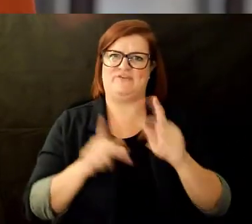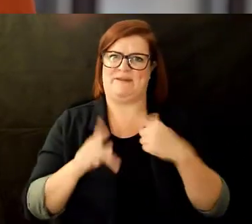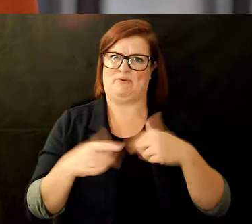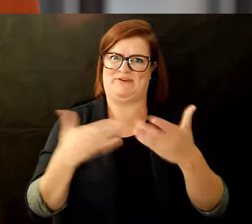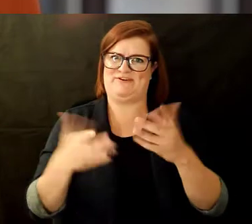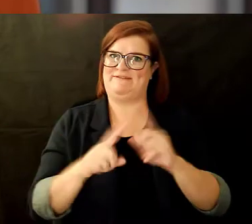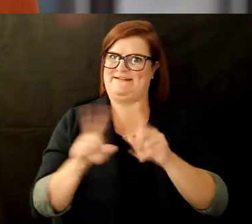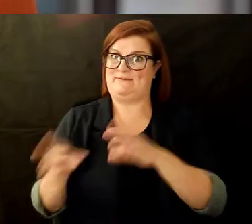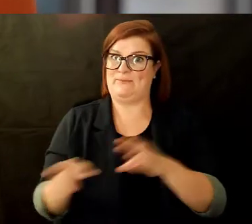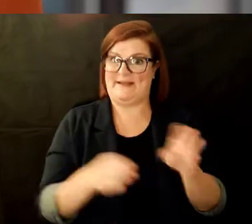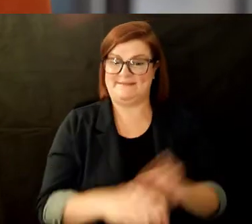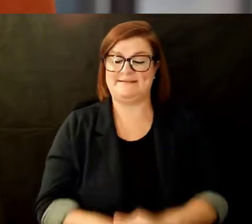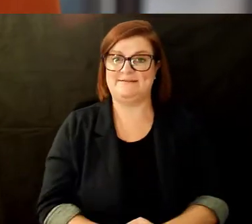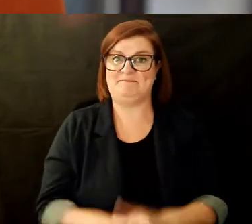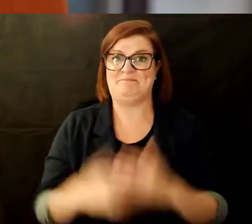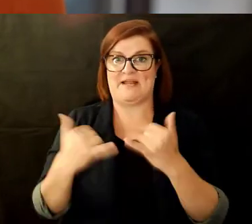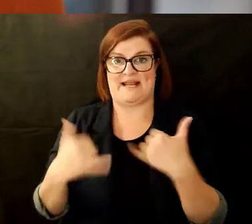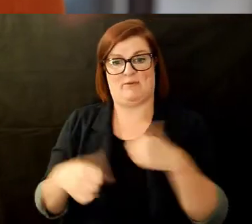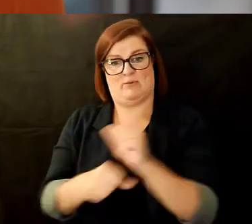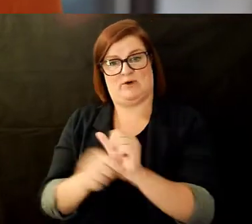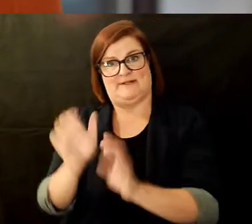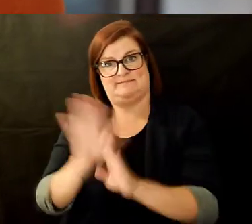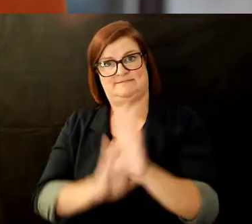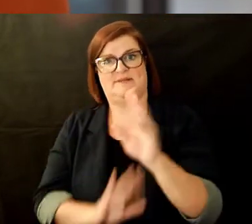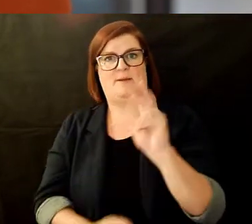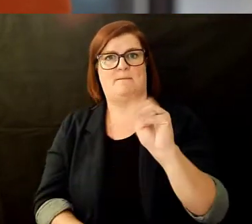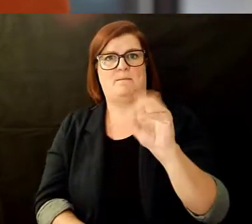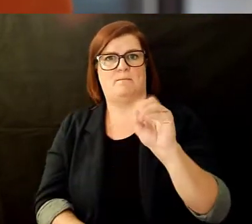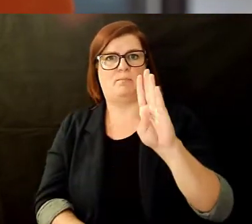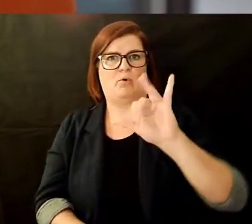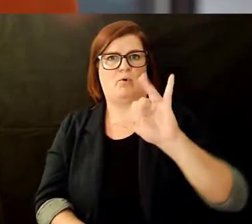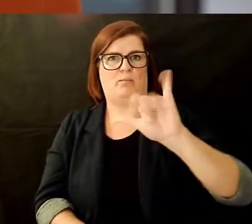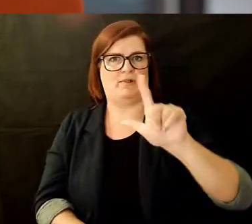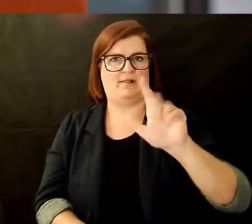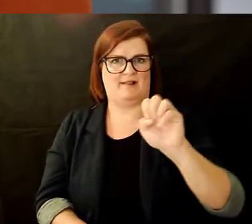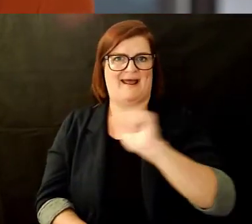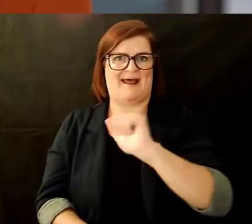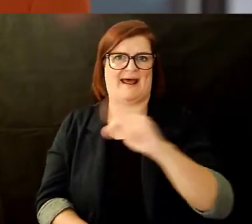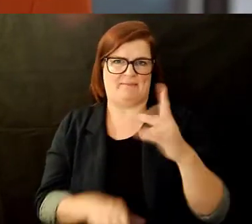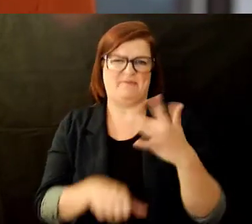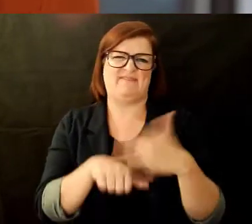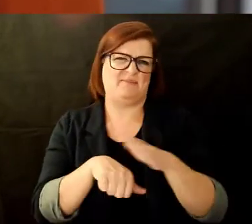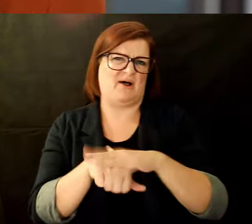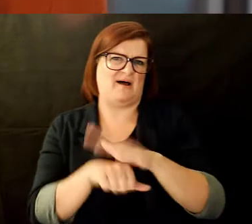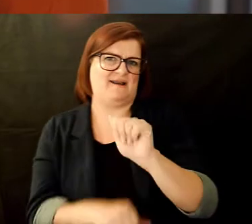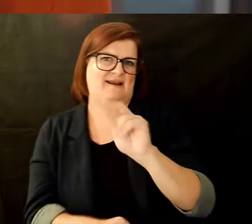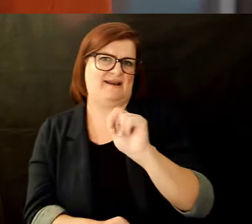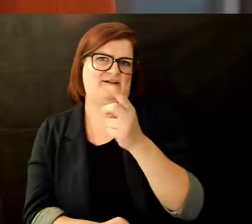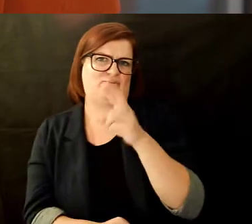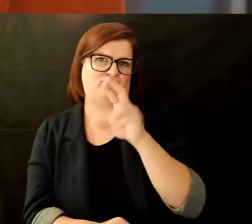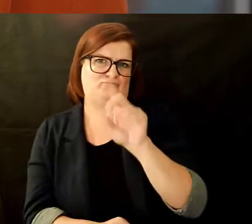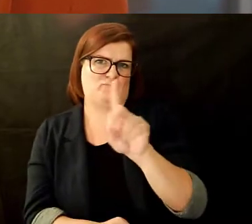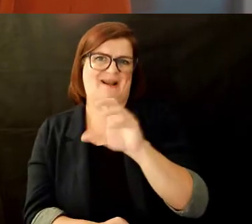We are working on developing our own mobile application that's available on both Android and iOS.